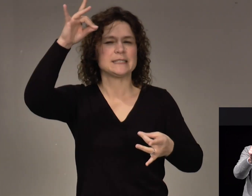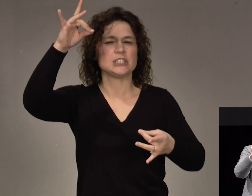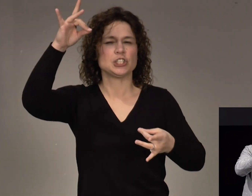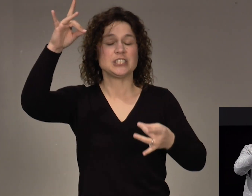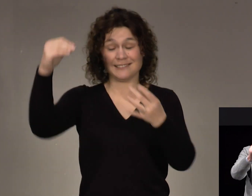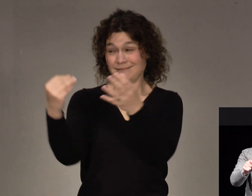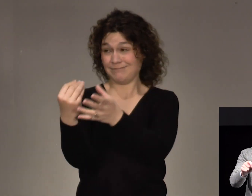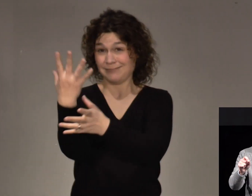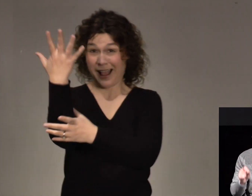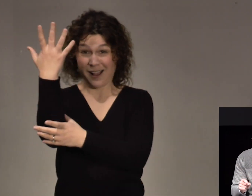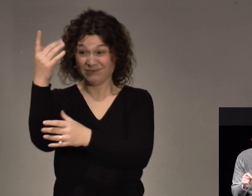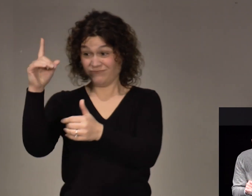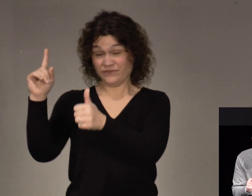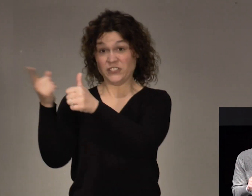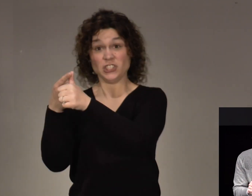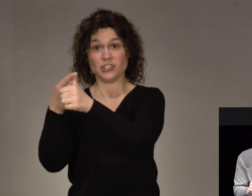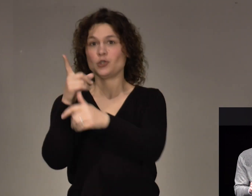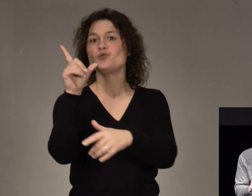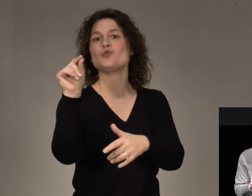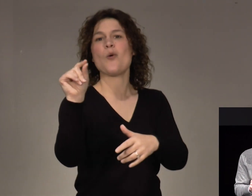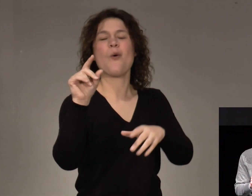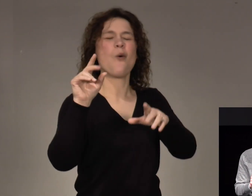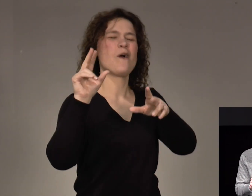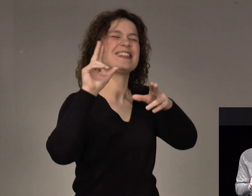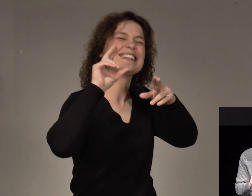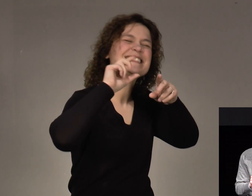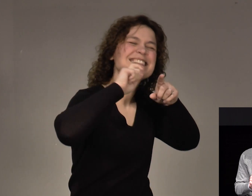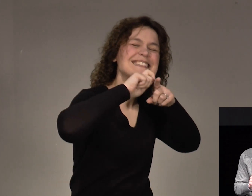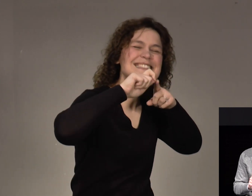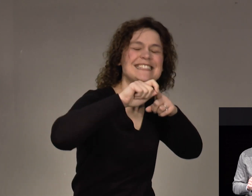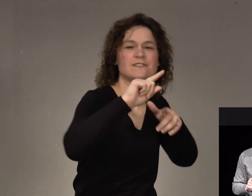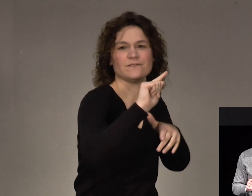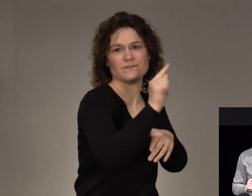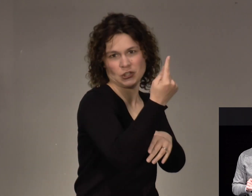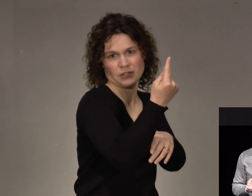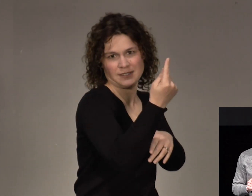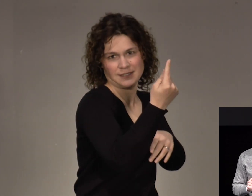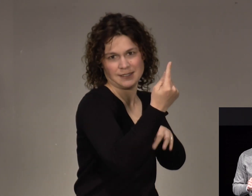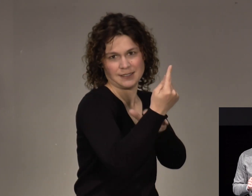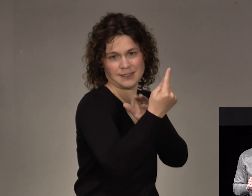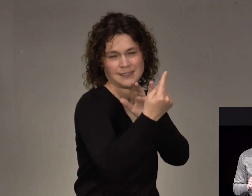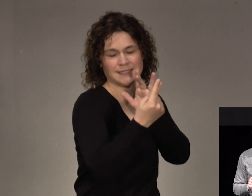come first. The kernel comes first. That's what Paul is saying. And verse 49